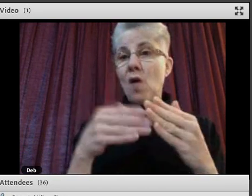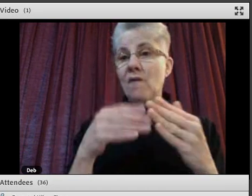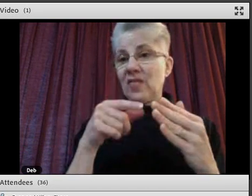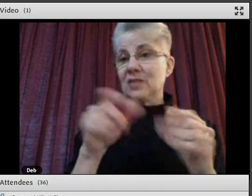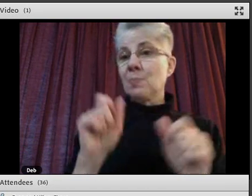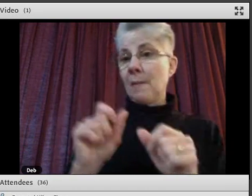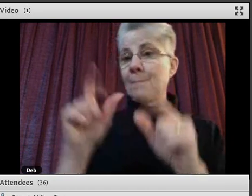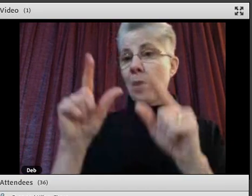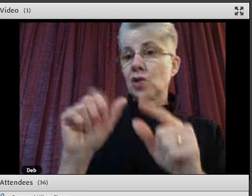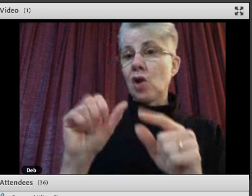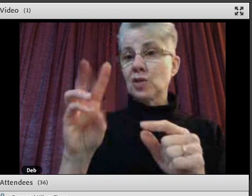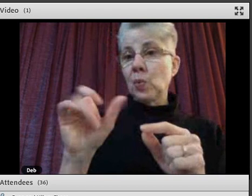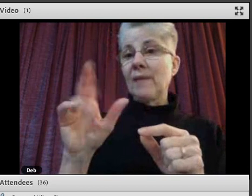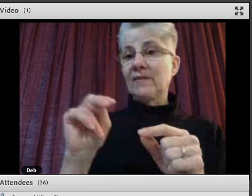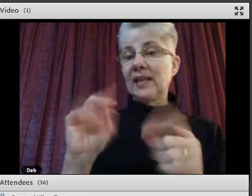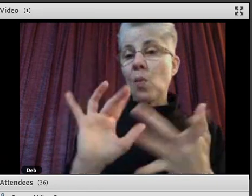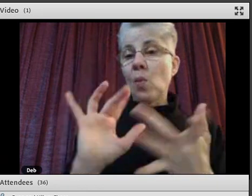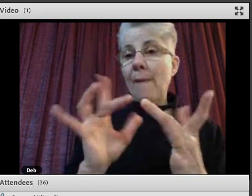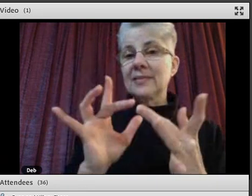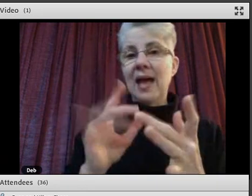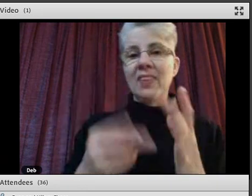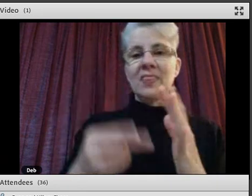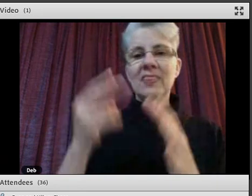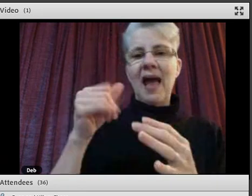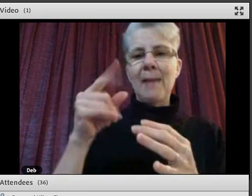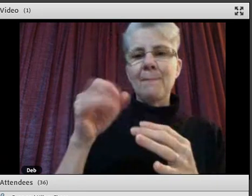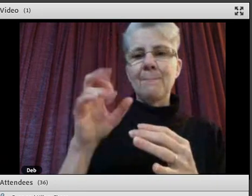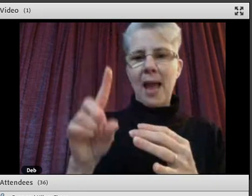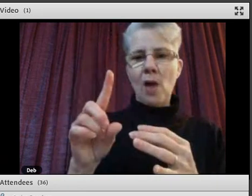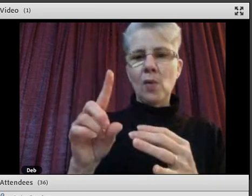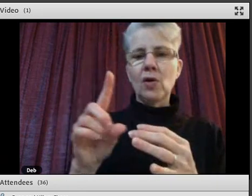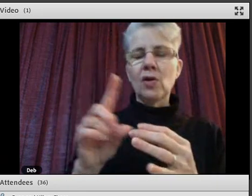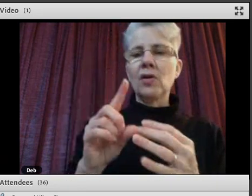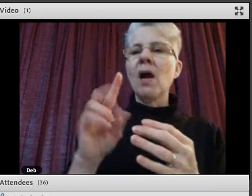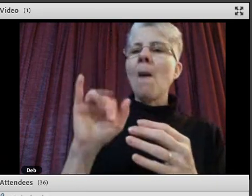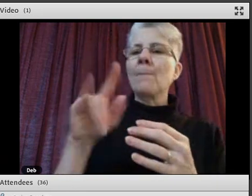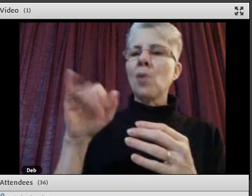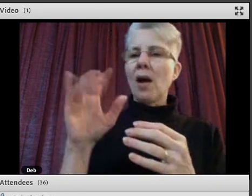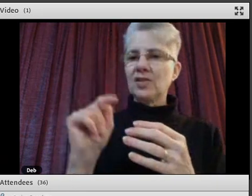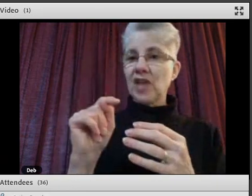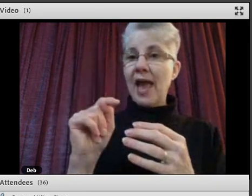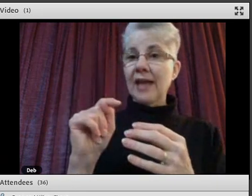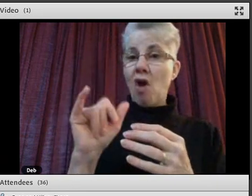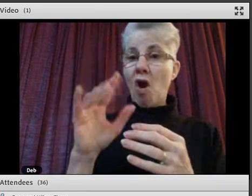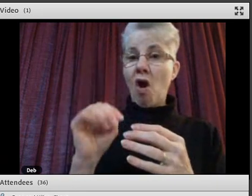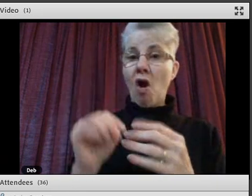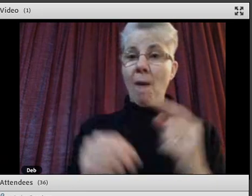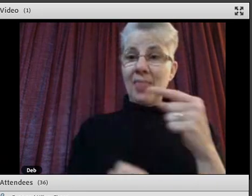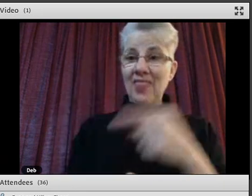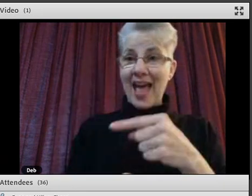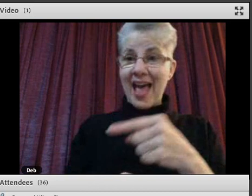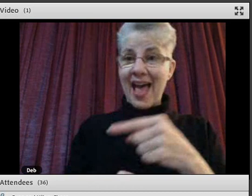and this will be posted on the SWFLN website. The hydraulic-powered robot arm that's made almost entirely out of cardboard there --